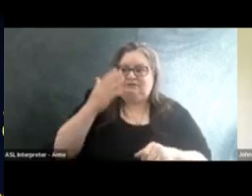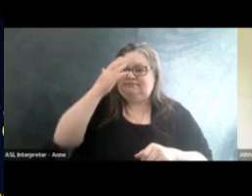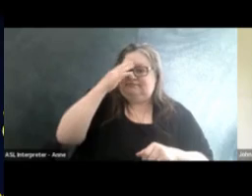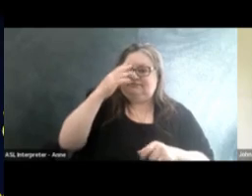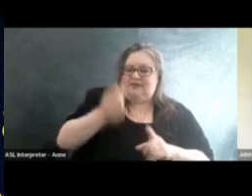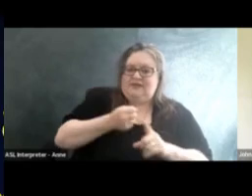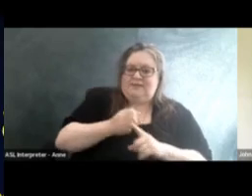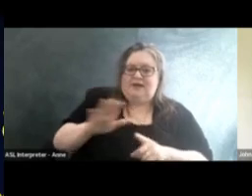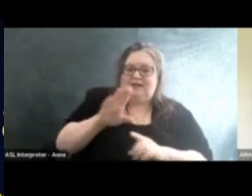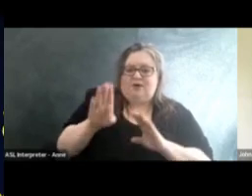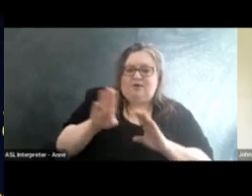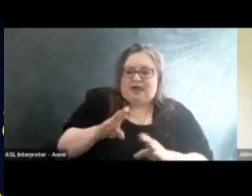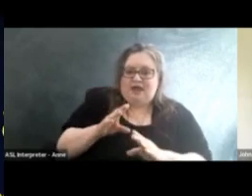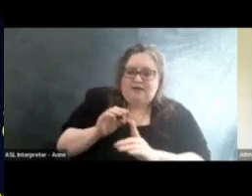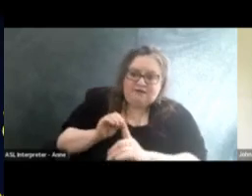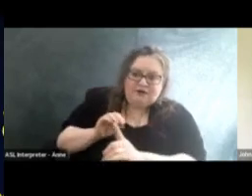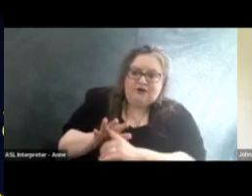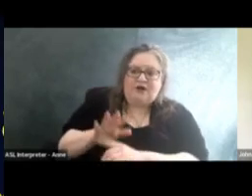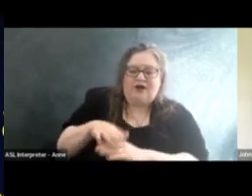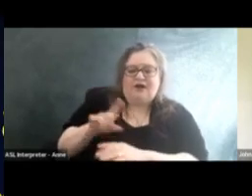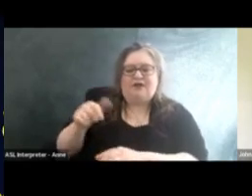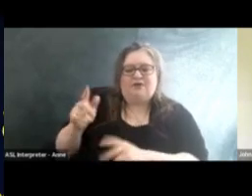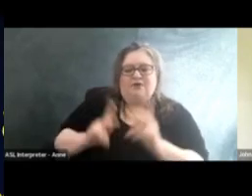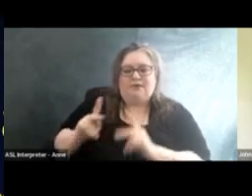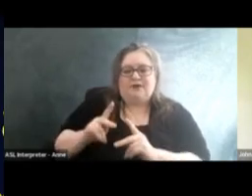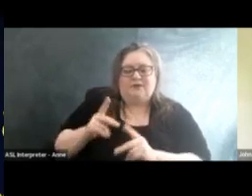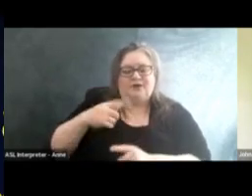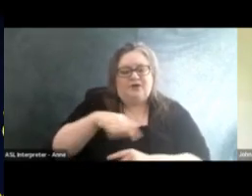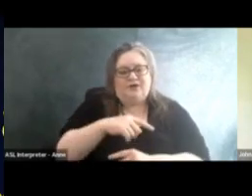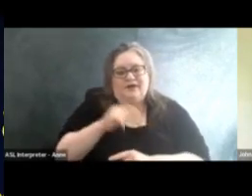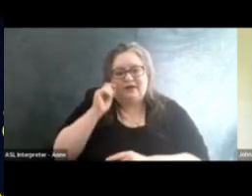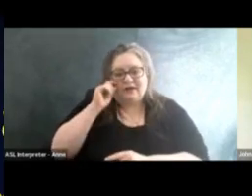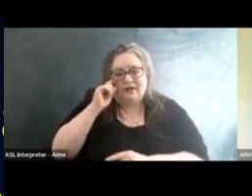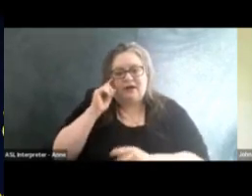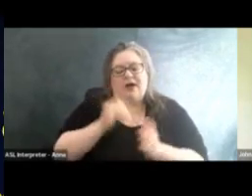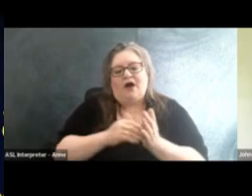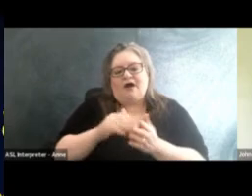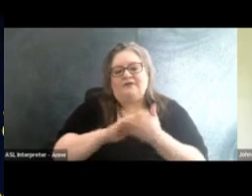behavior on others. They that it often becomes, then a source of